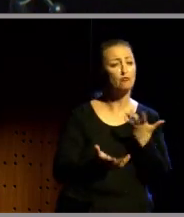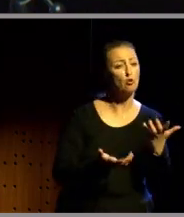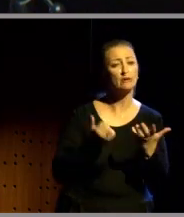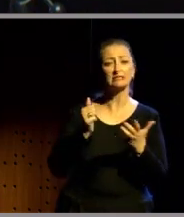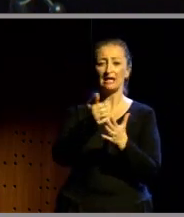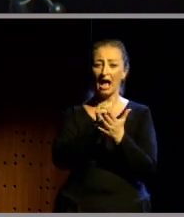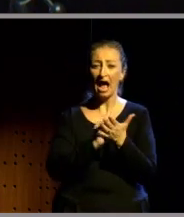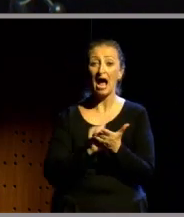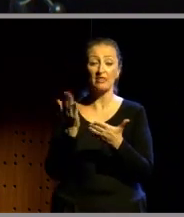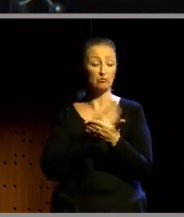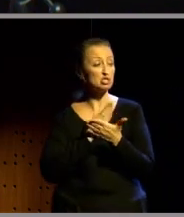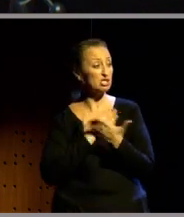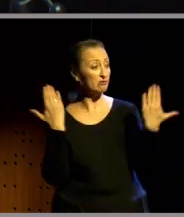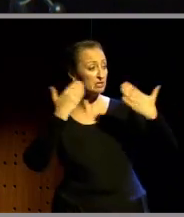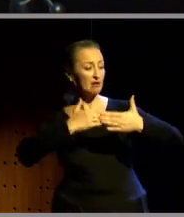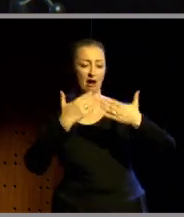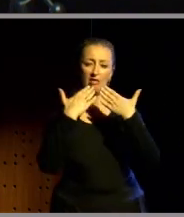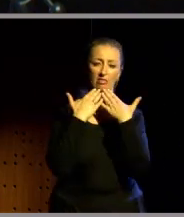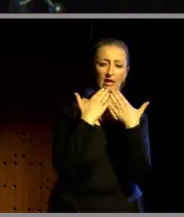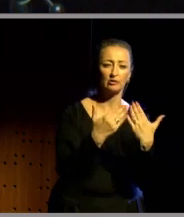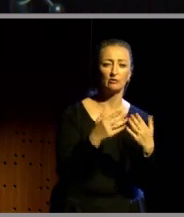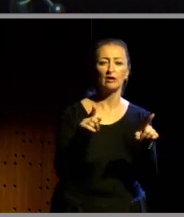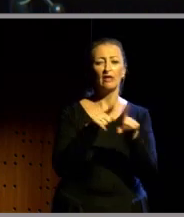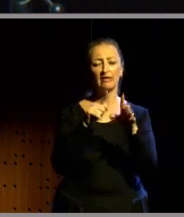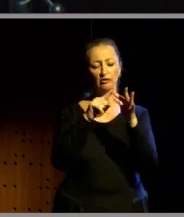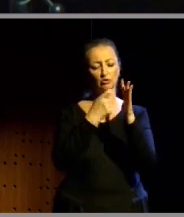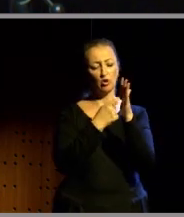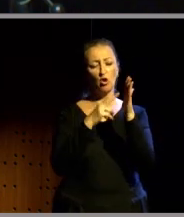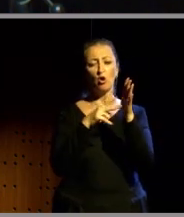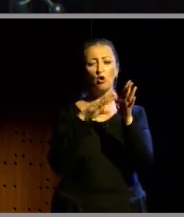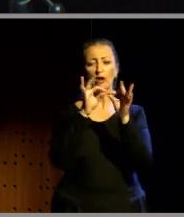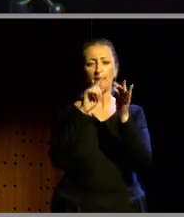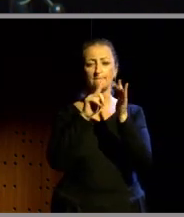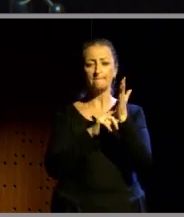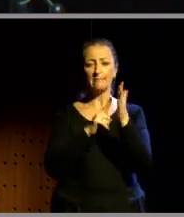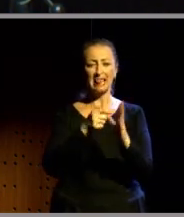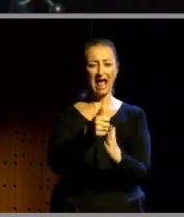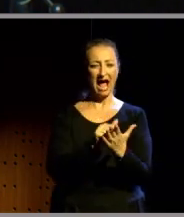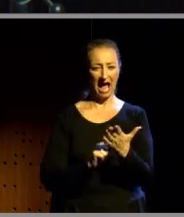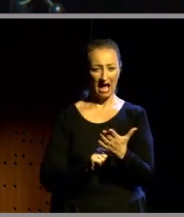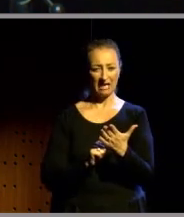And thank you also to Ernabella Arts, whose artists from Pukatja community